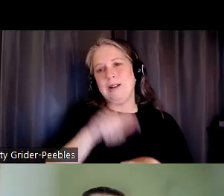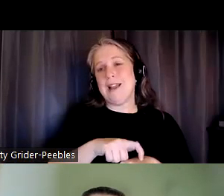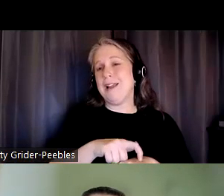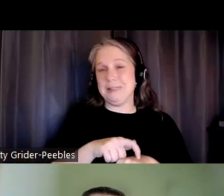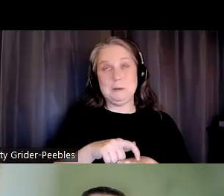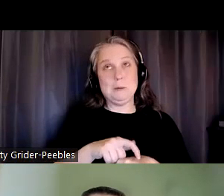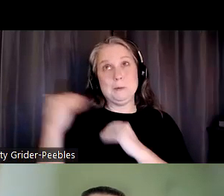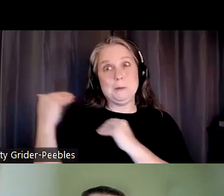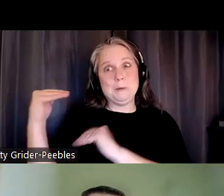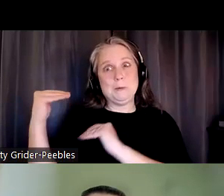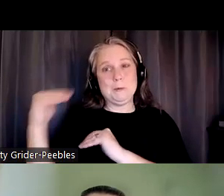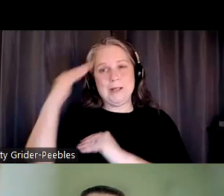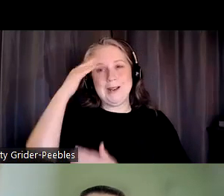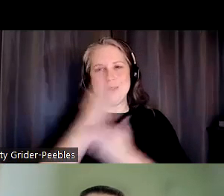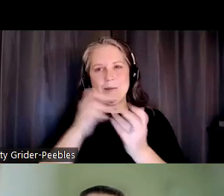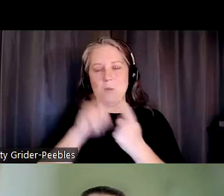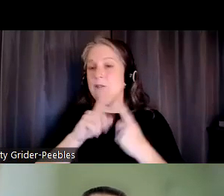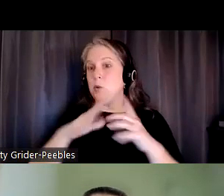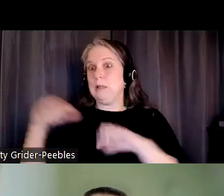to jump off for work stuff and what